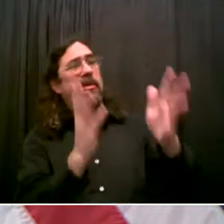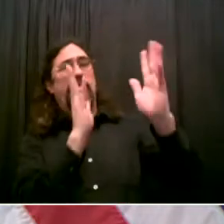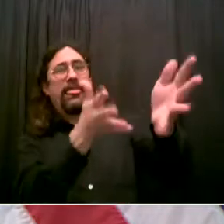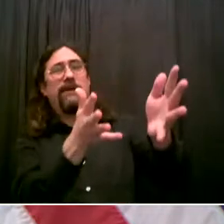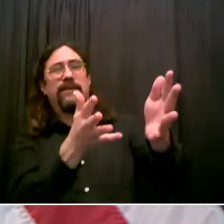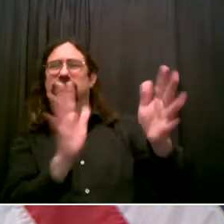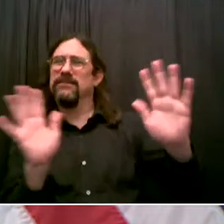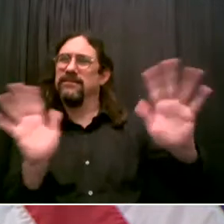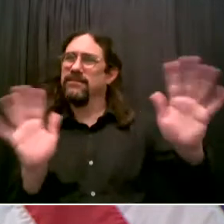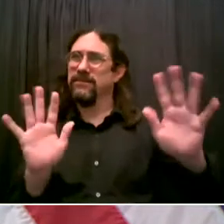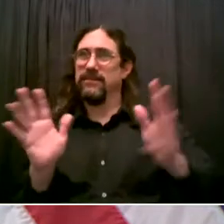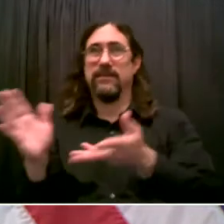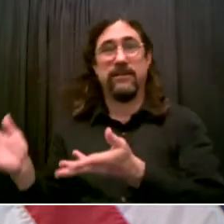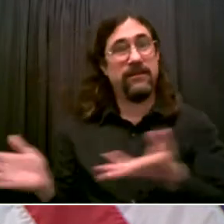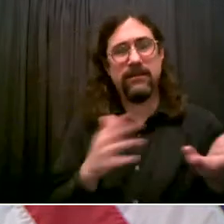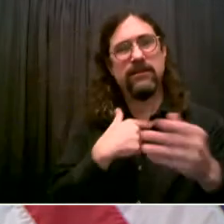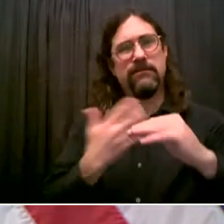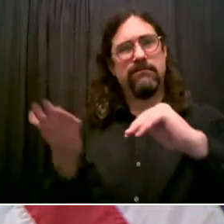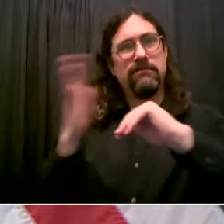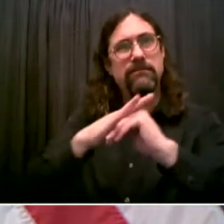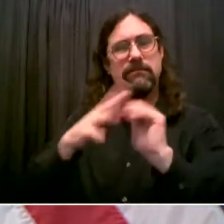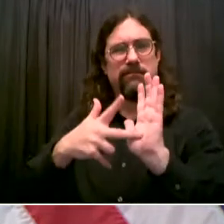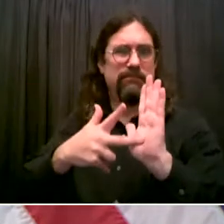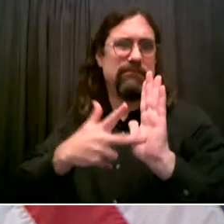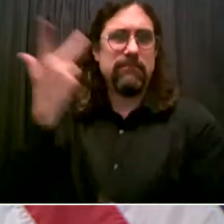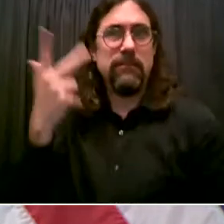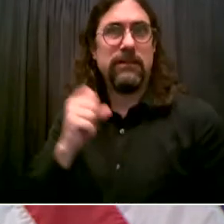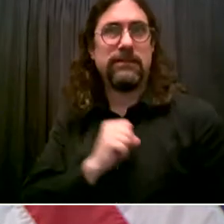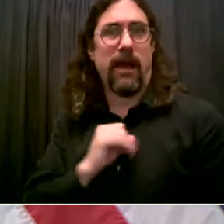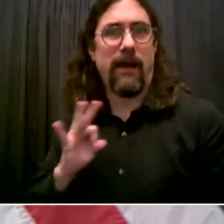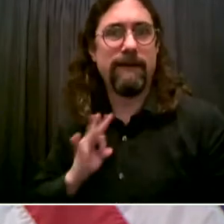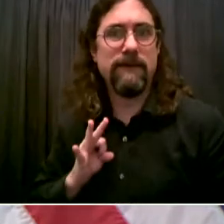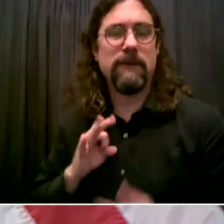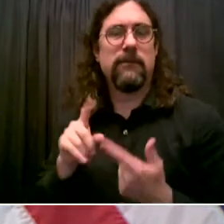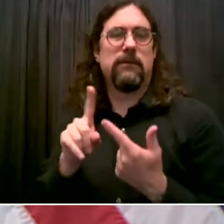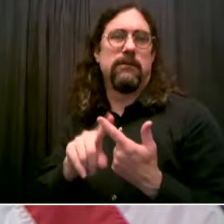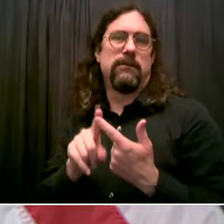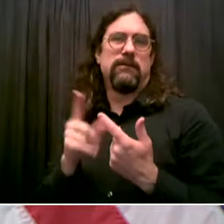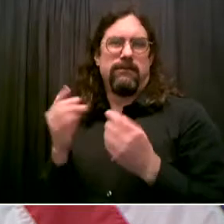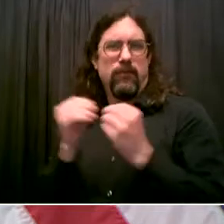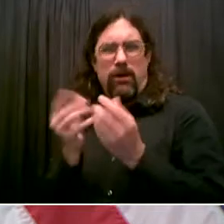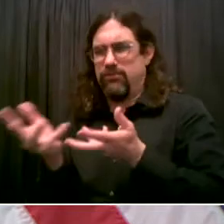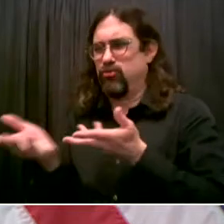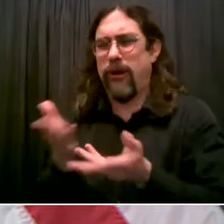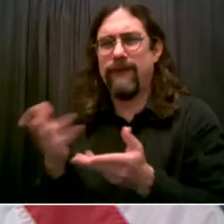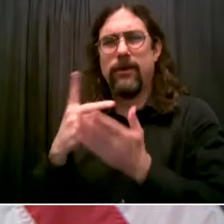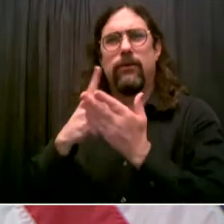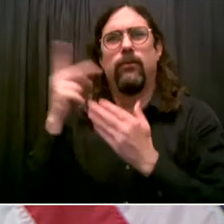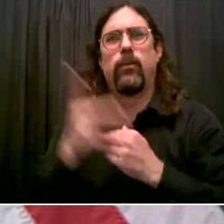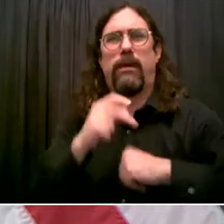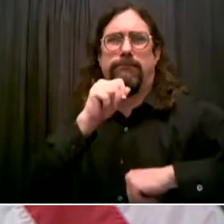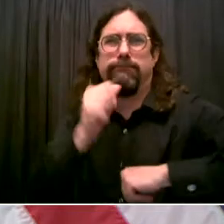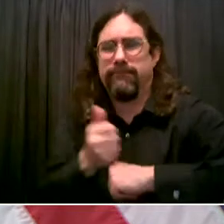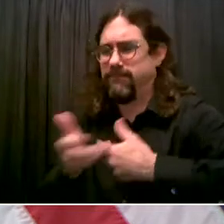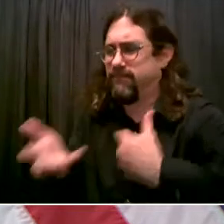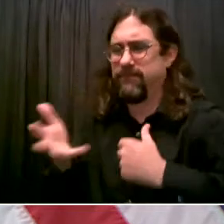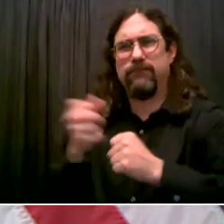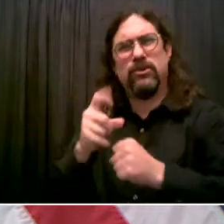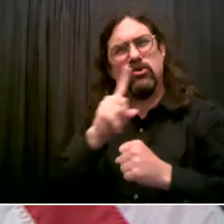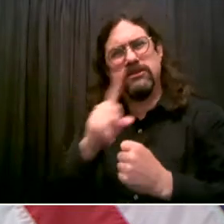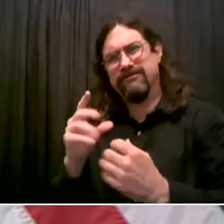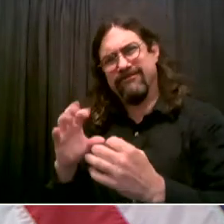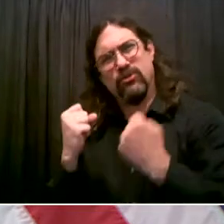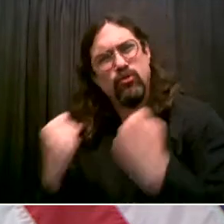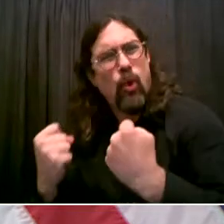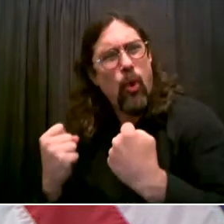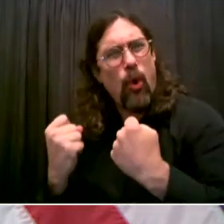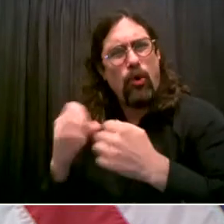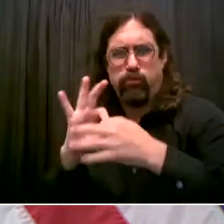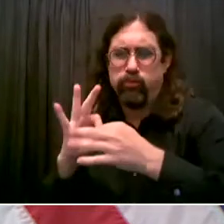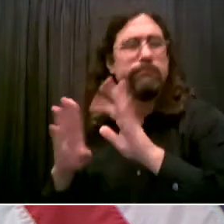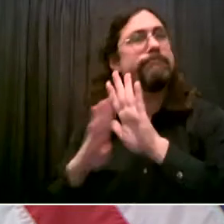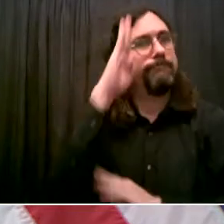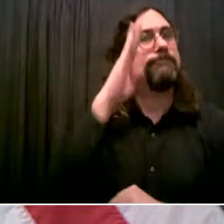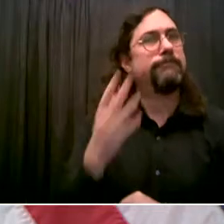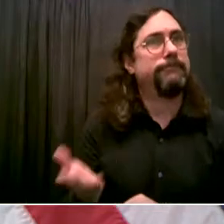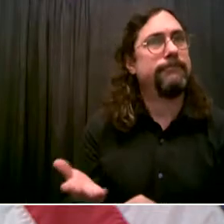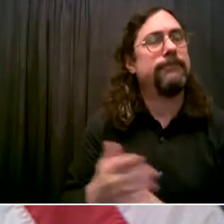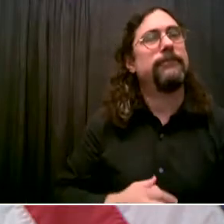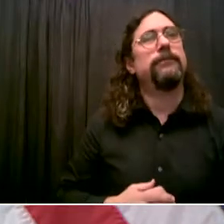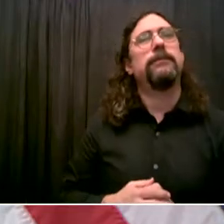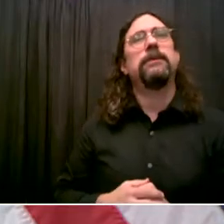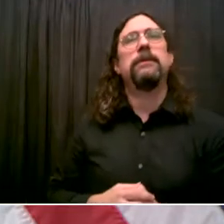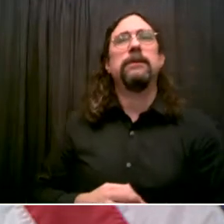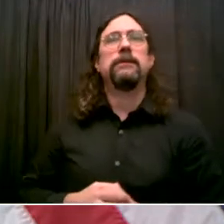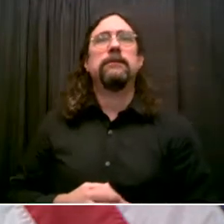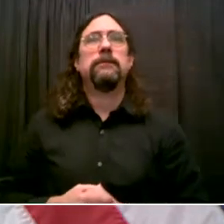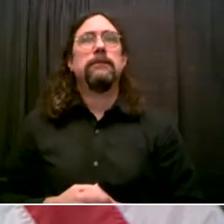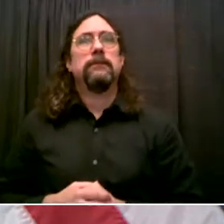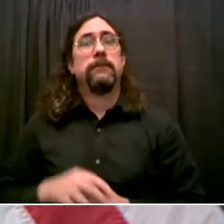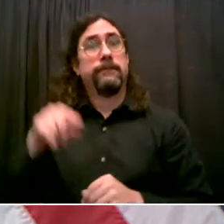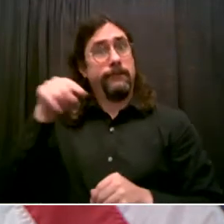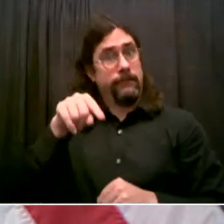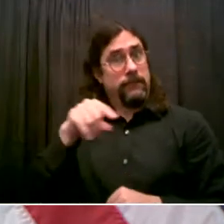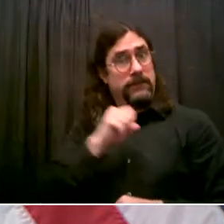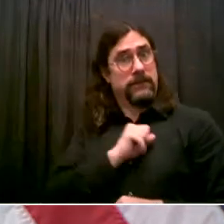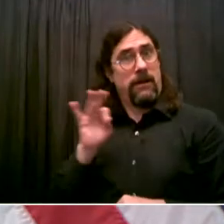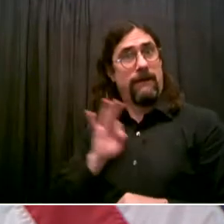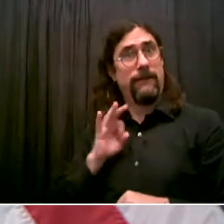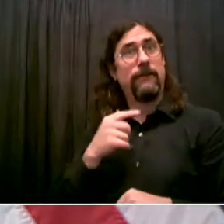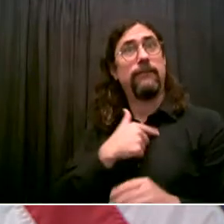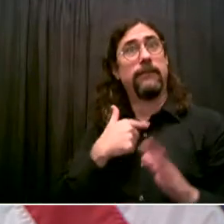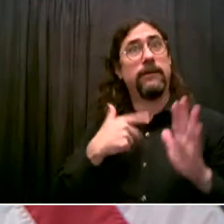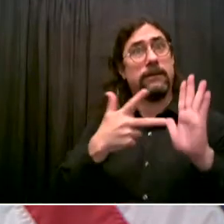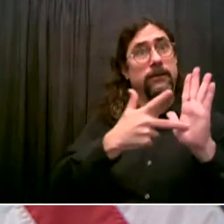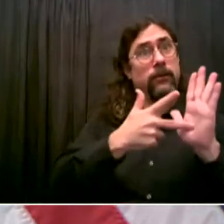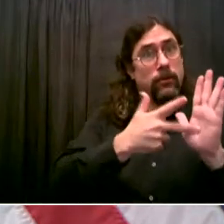TRIPLED FROM 200 UP TO 600. WE